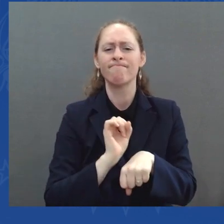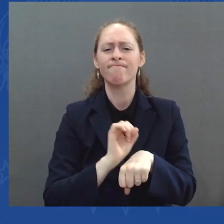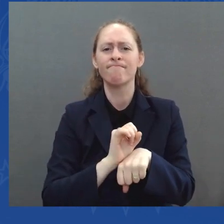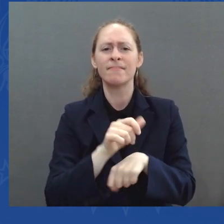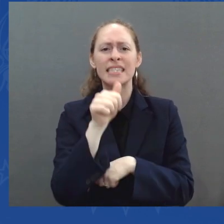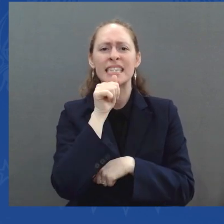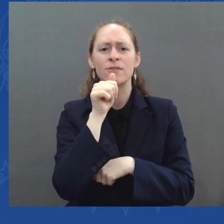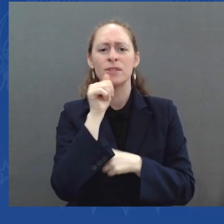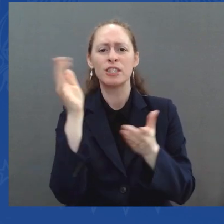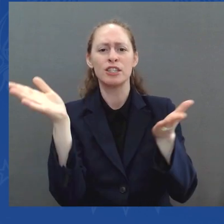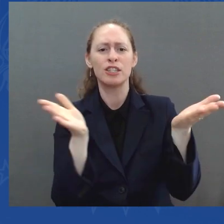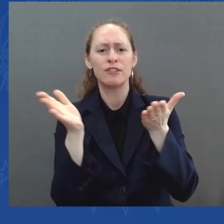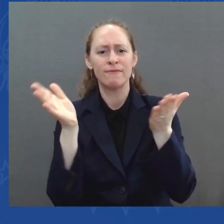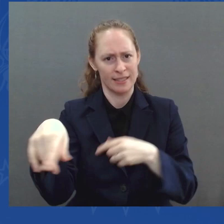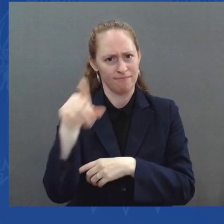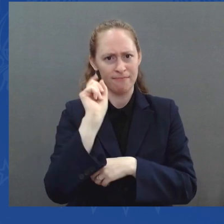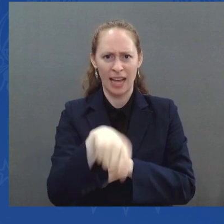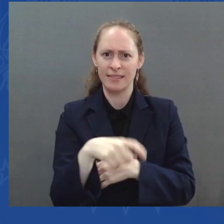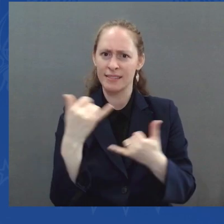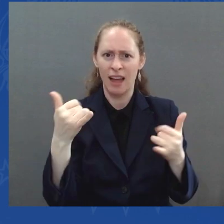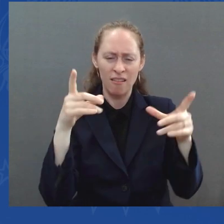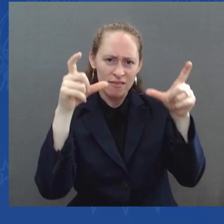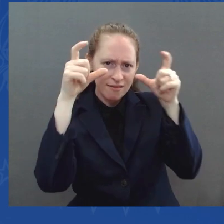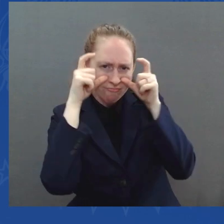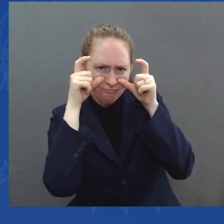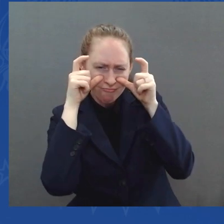The Navy Mess has been replaced by a Baskin Robbins.